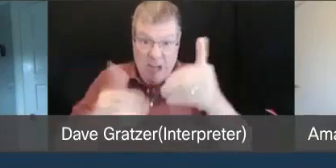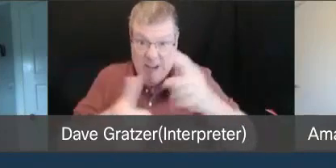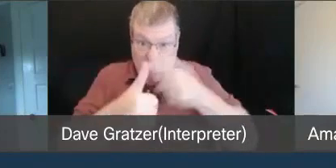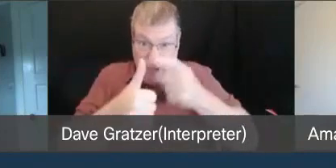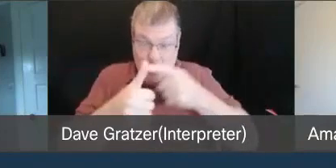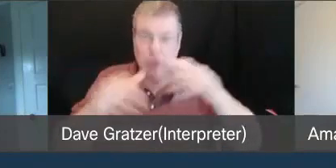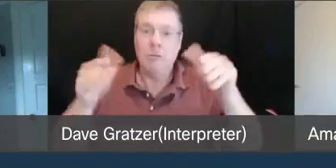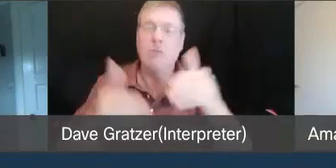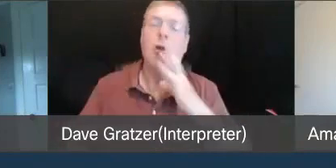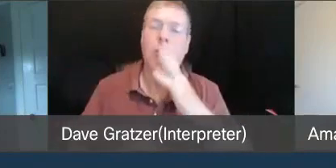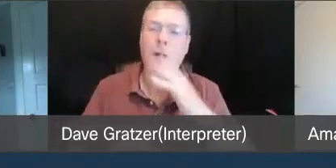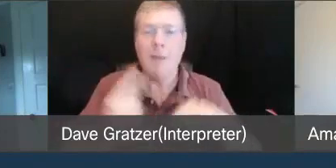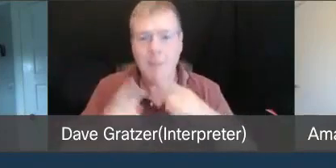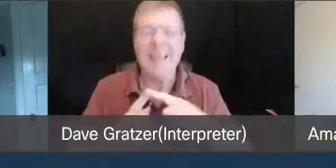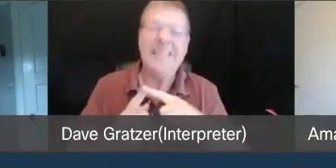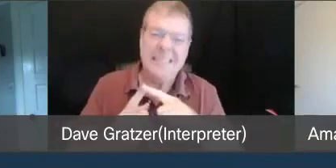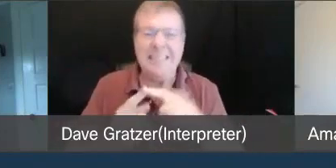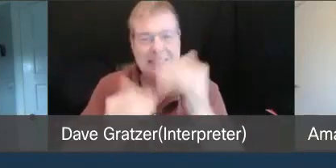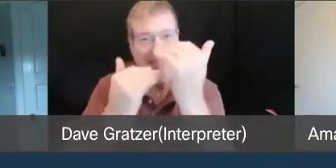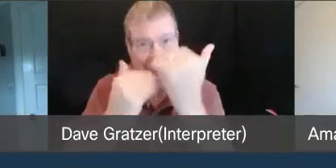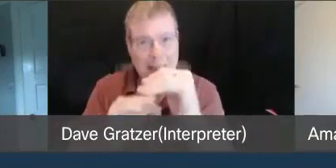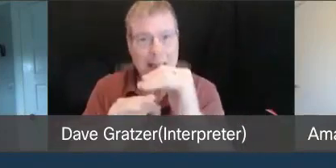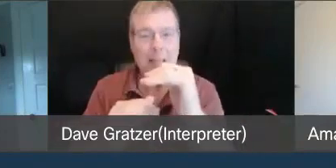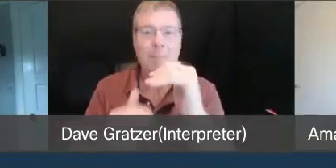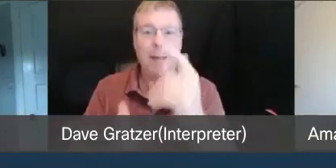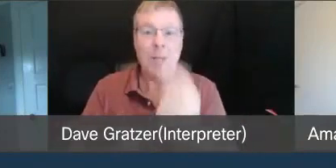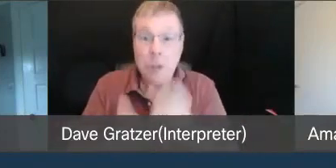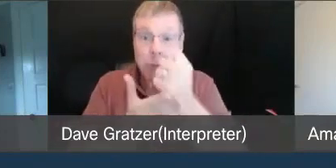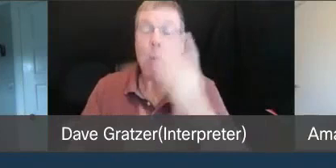something about there has been limited treatment due to barriers.